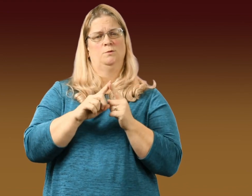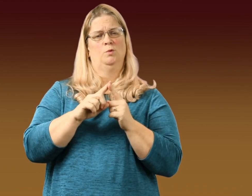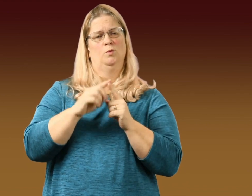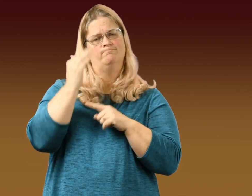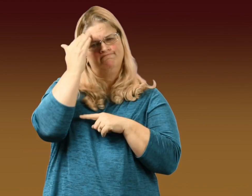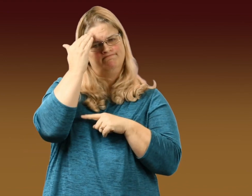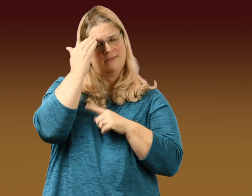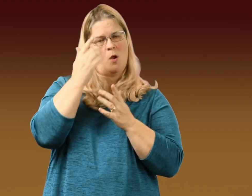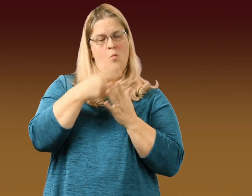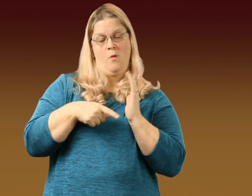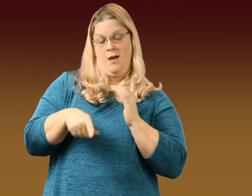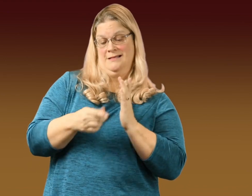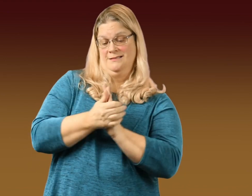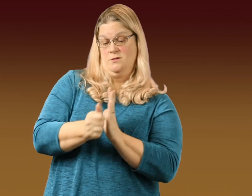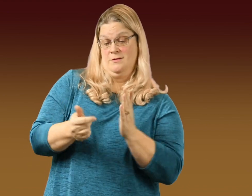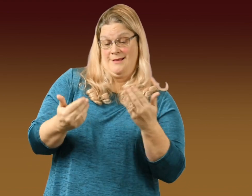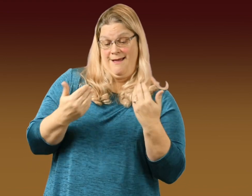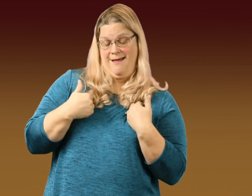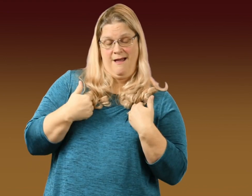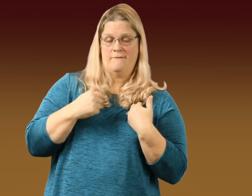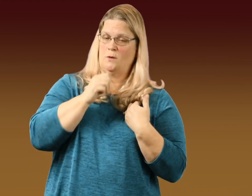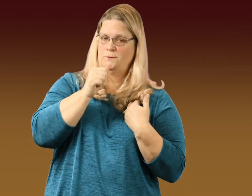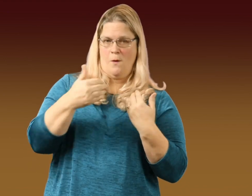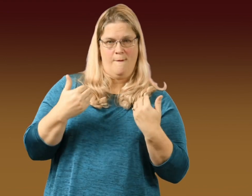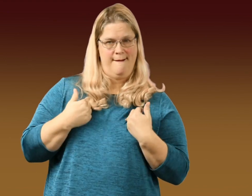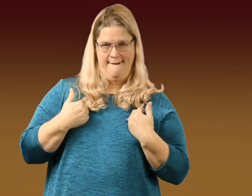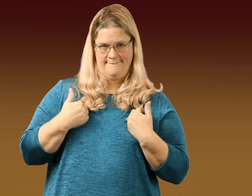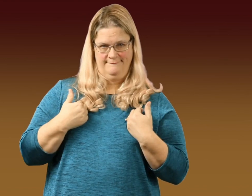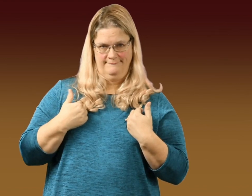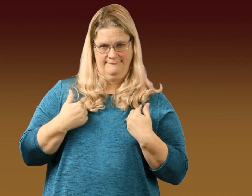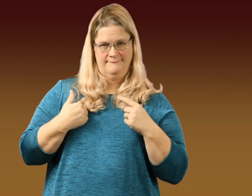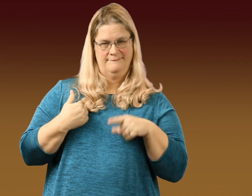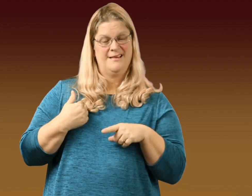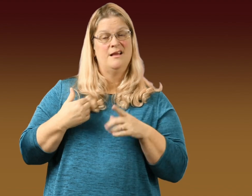So it's important to be aware of what skills that children have and do not have.